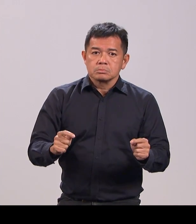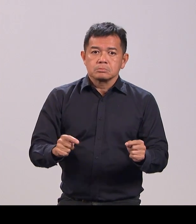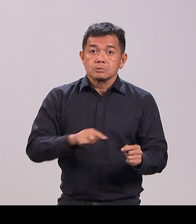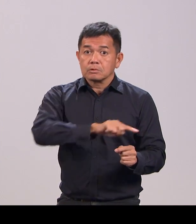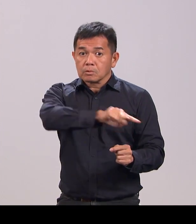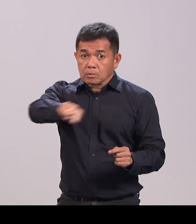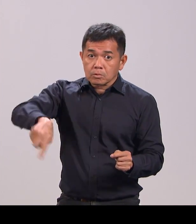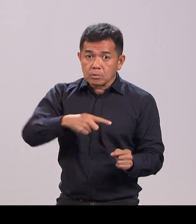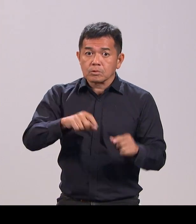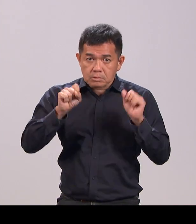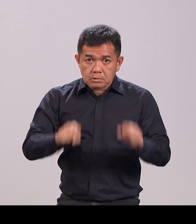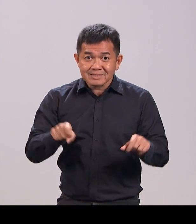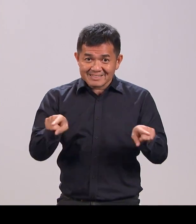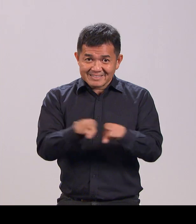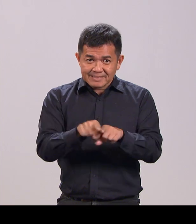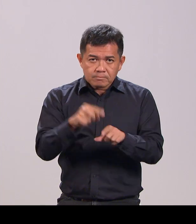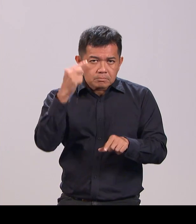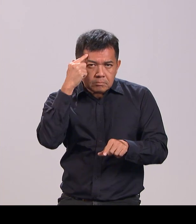And we need people like that in our society.